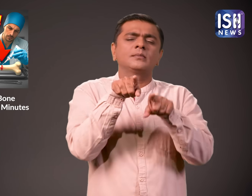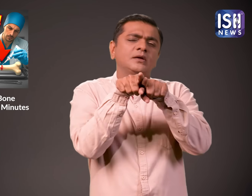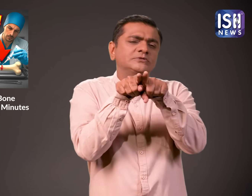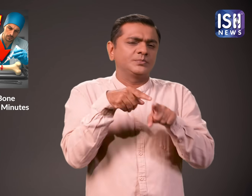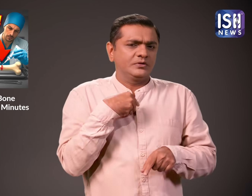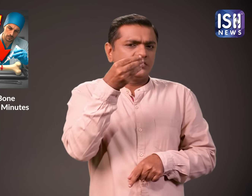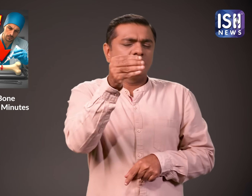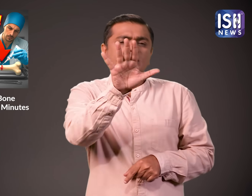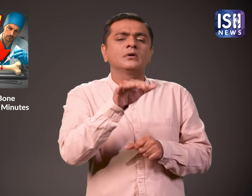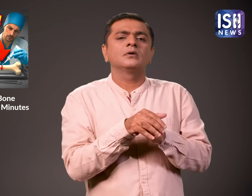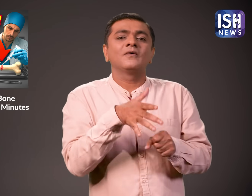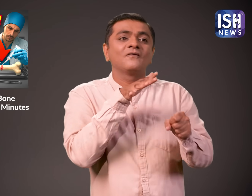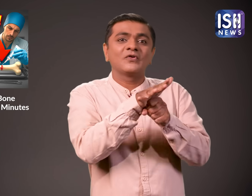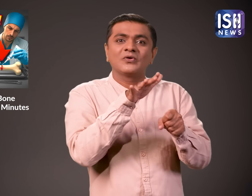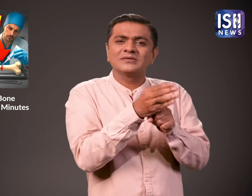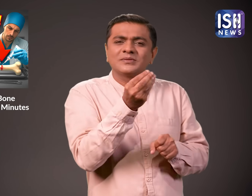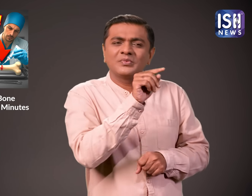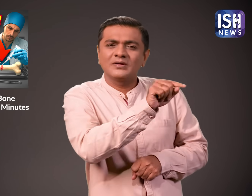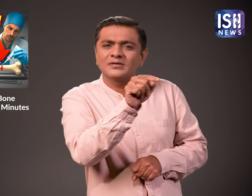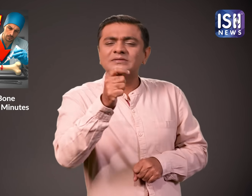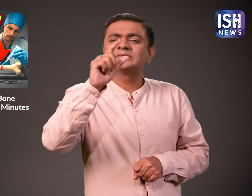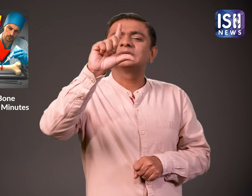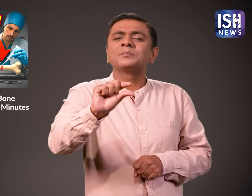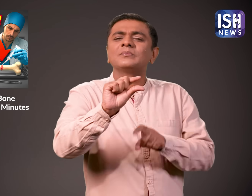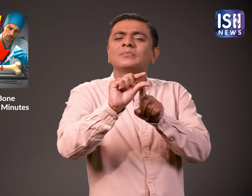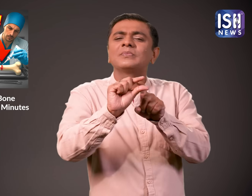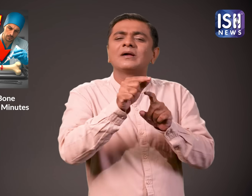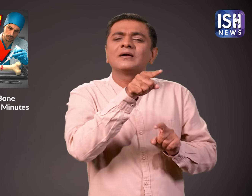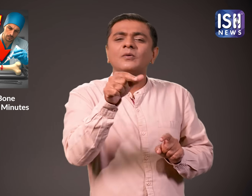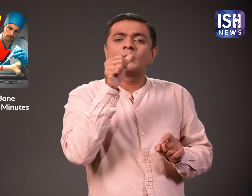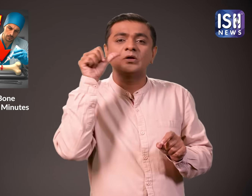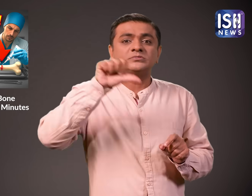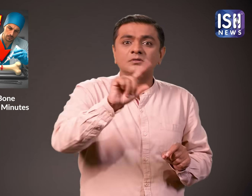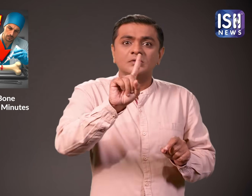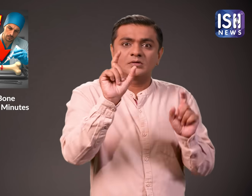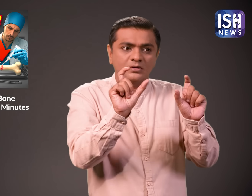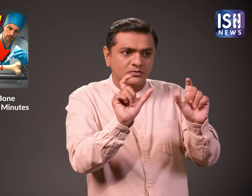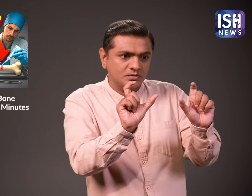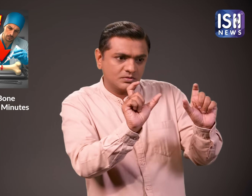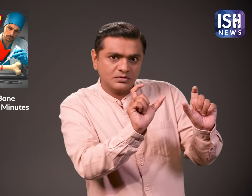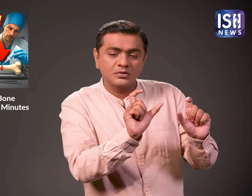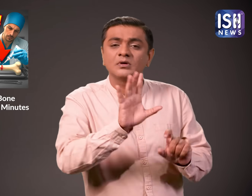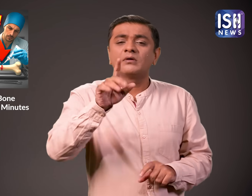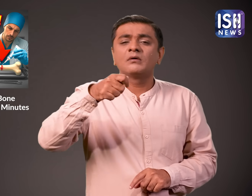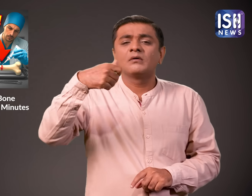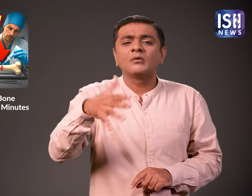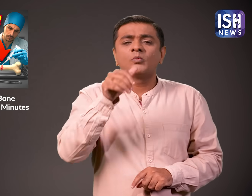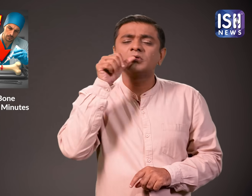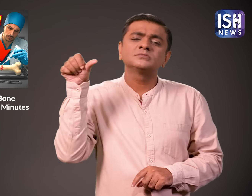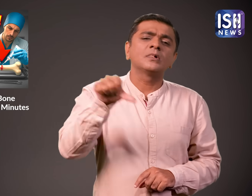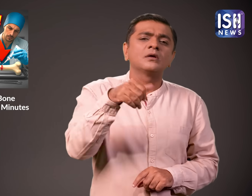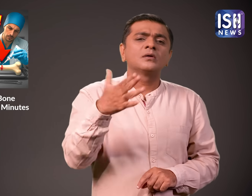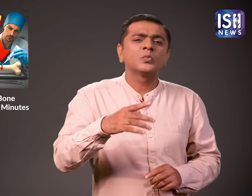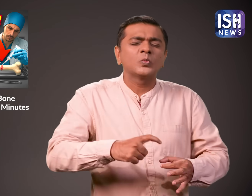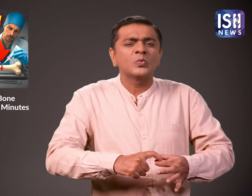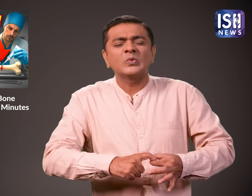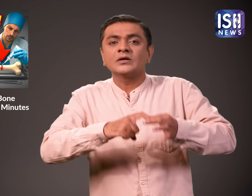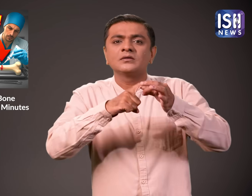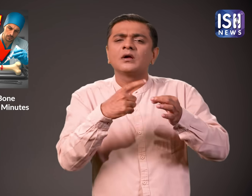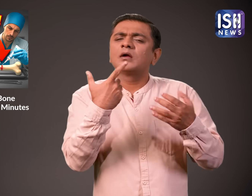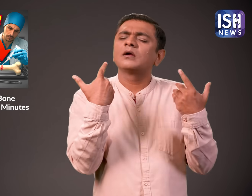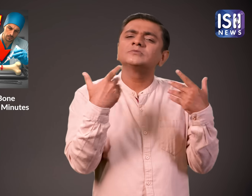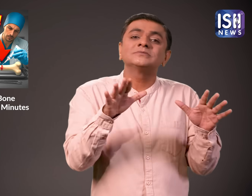For example, high-quality wood is water-resistant, whereas low-quality wood is not.